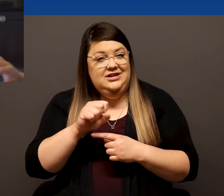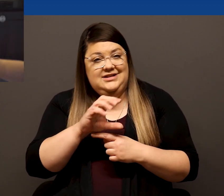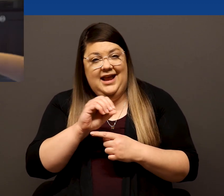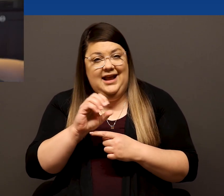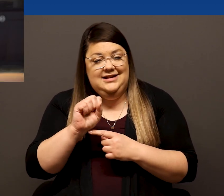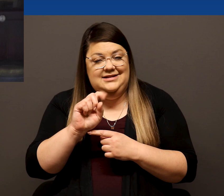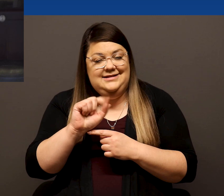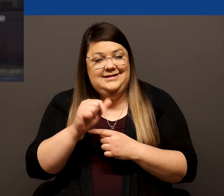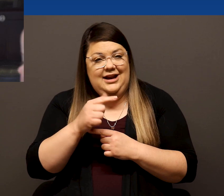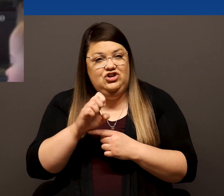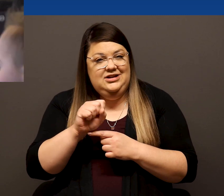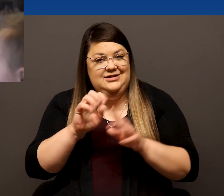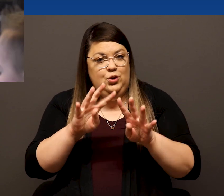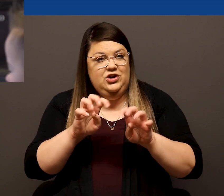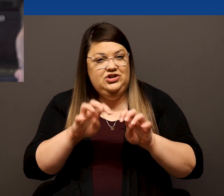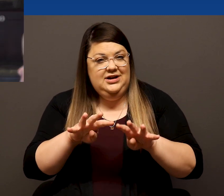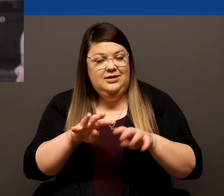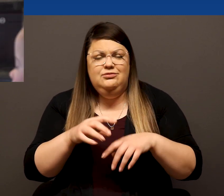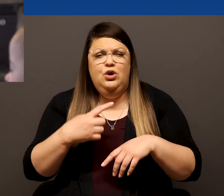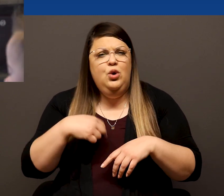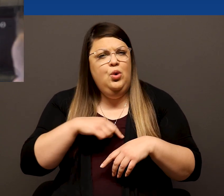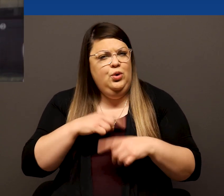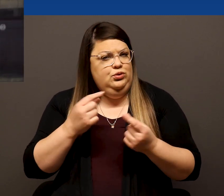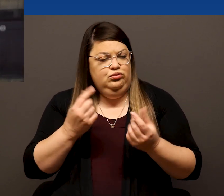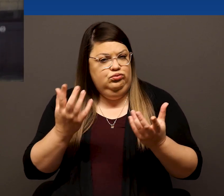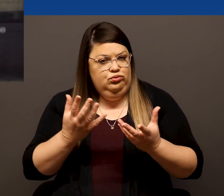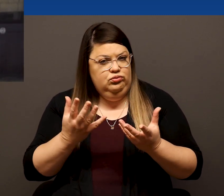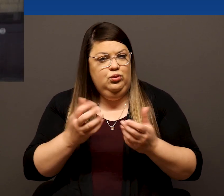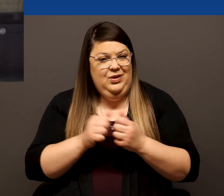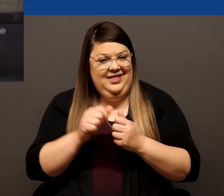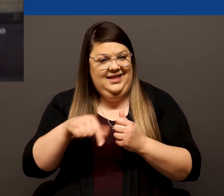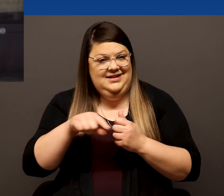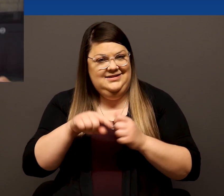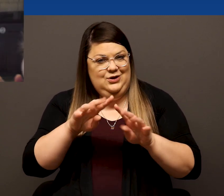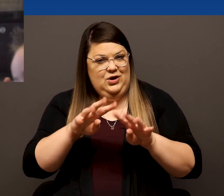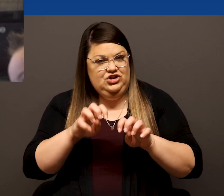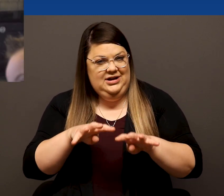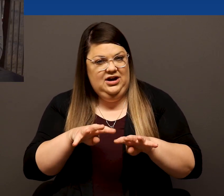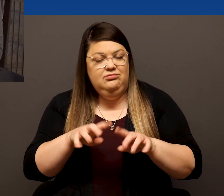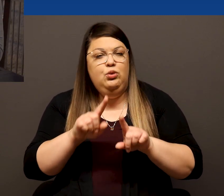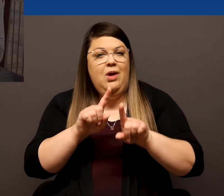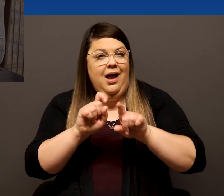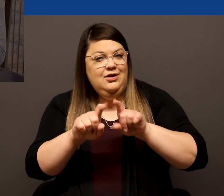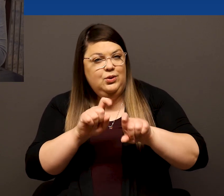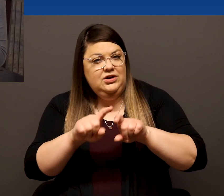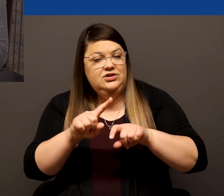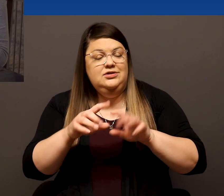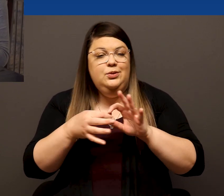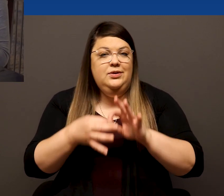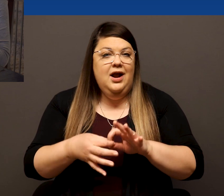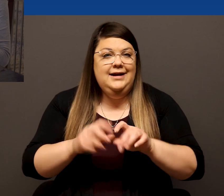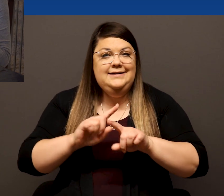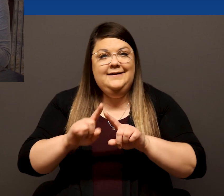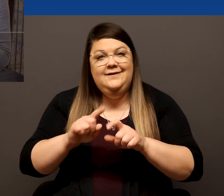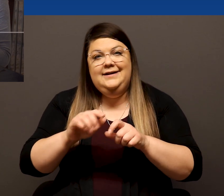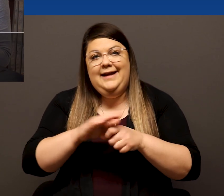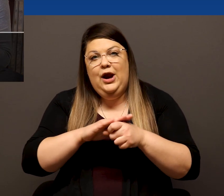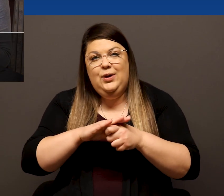So what we're trying to do with this questionnaire is we're gonna ask you some questions regarding different areas of development.